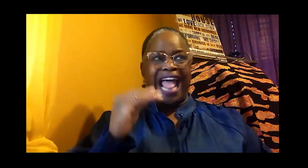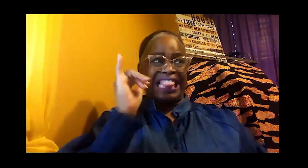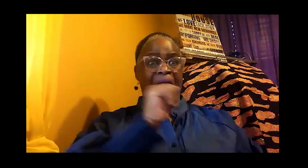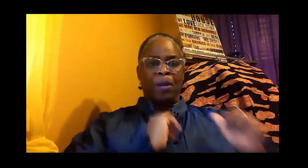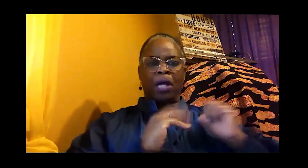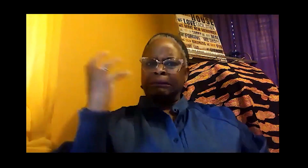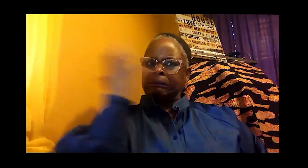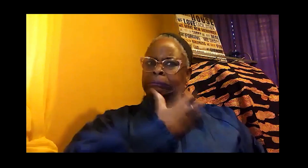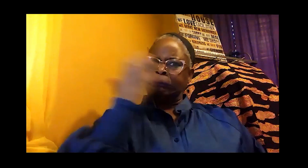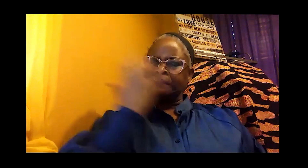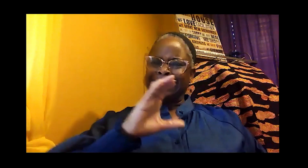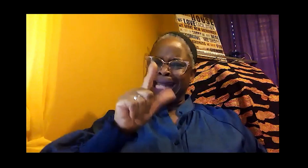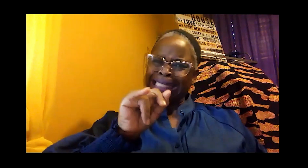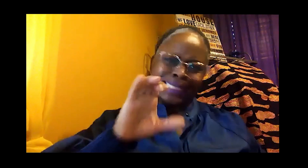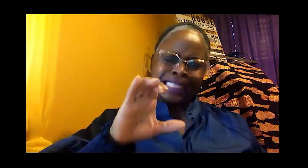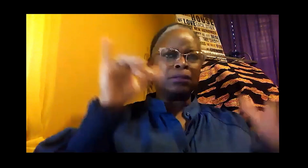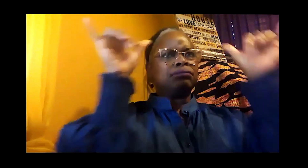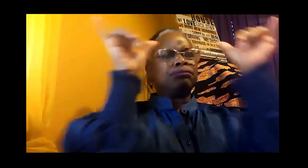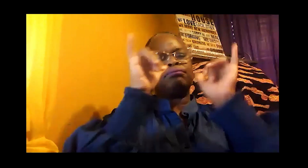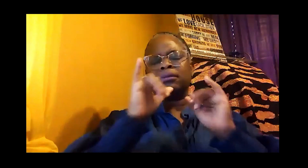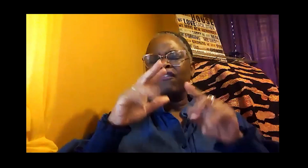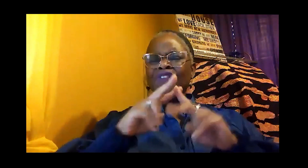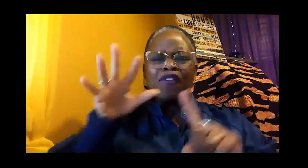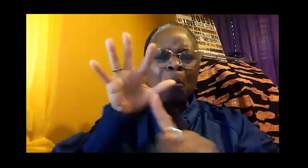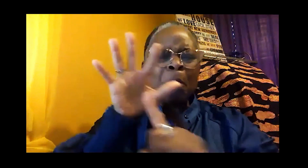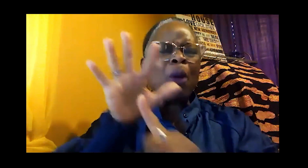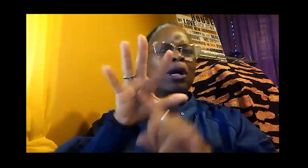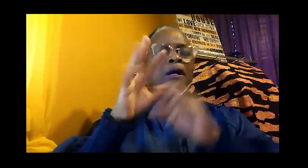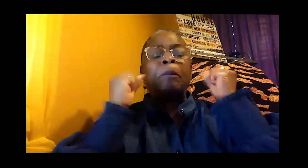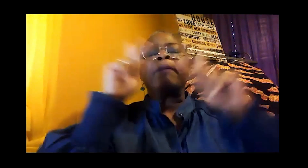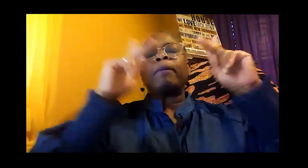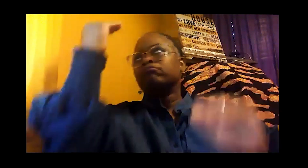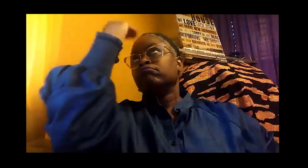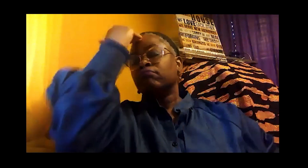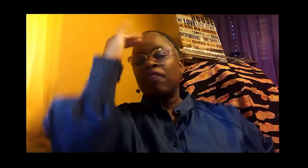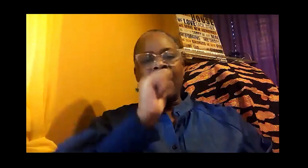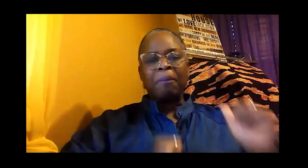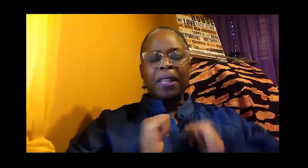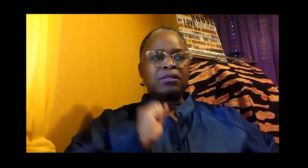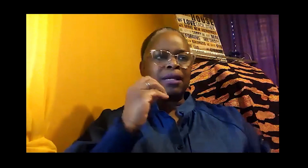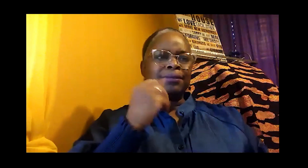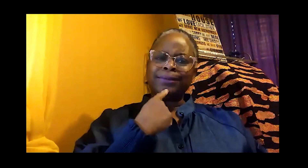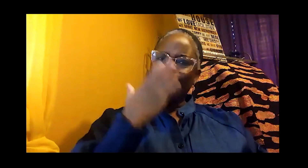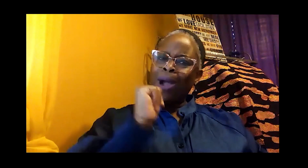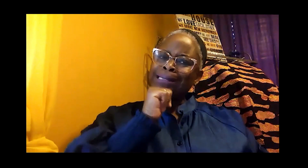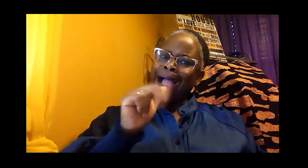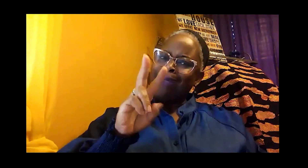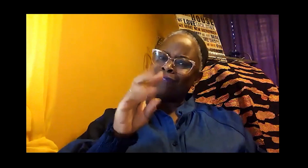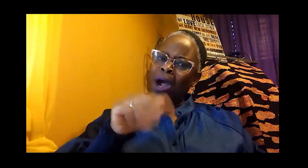a classic and extremely popular. There are a host of people who are familiar with this play, so we